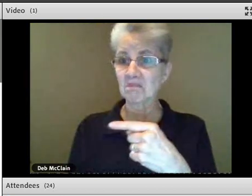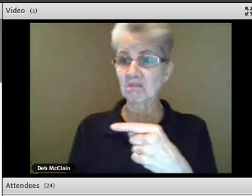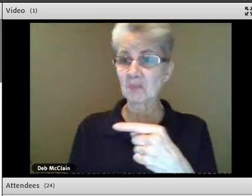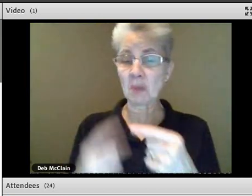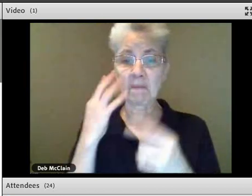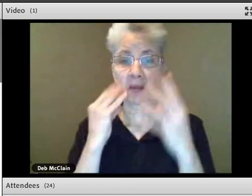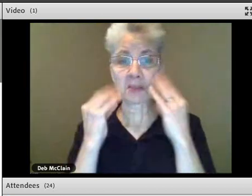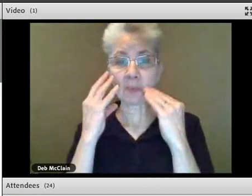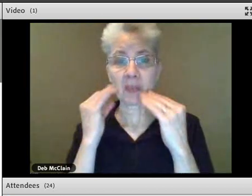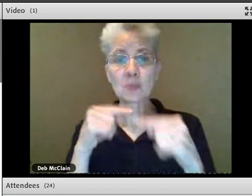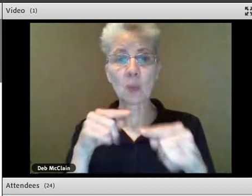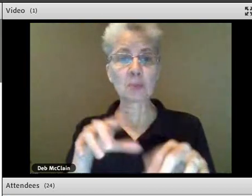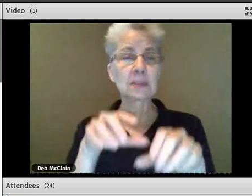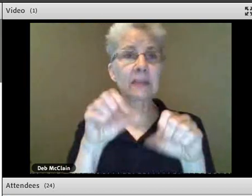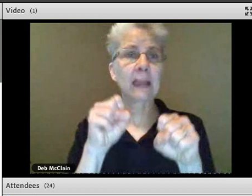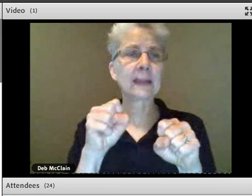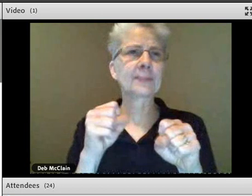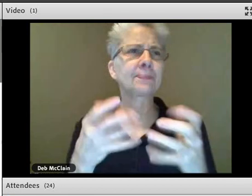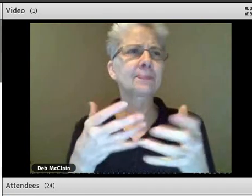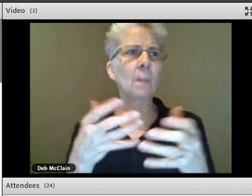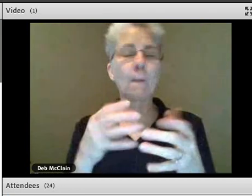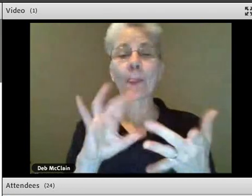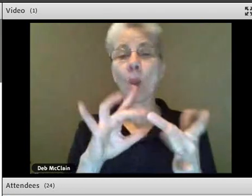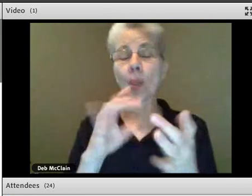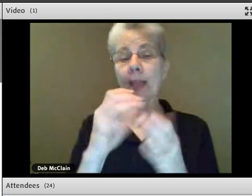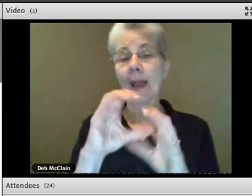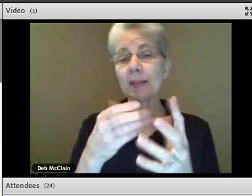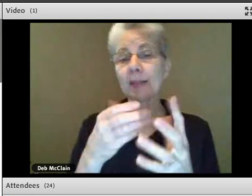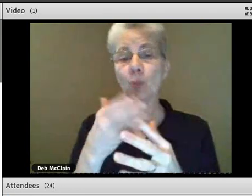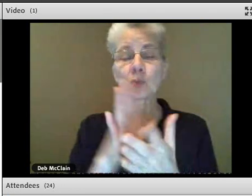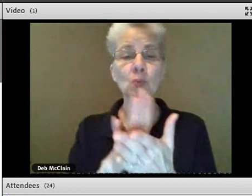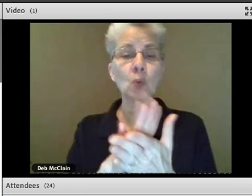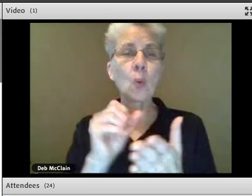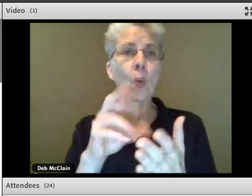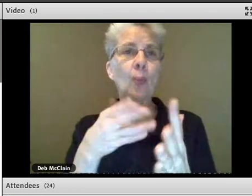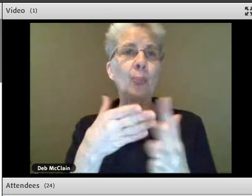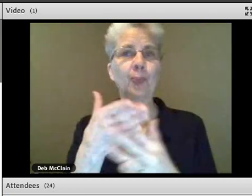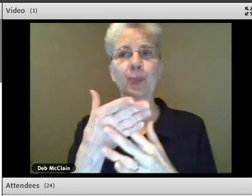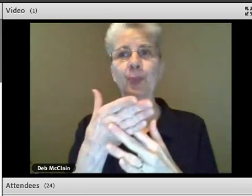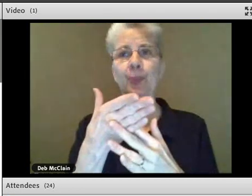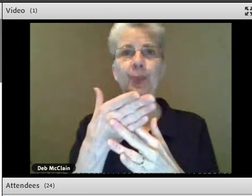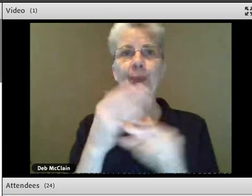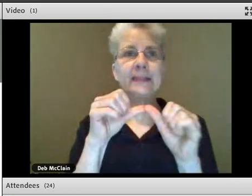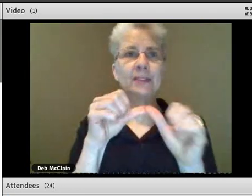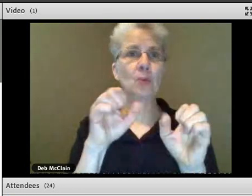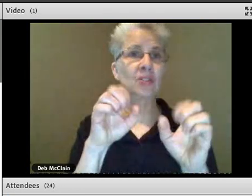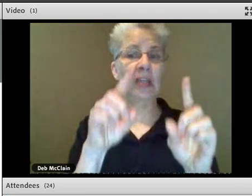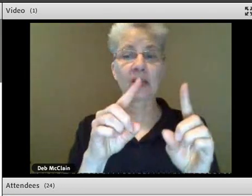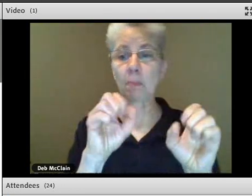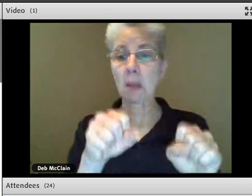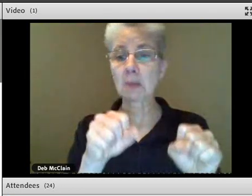while you were taking online classes through school or through continuing education.